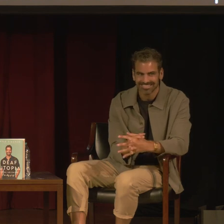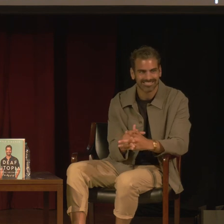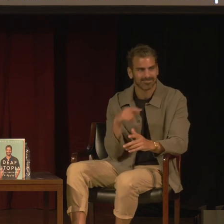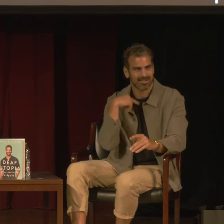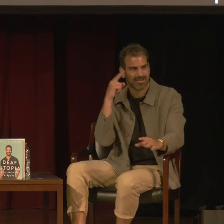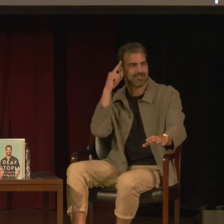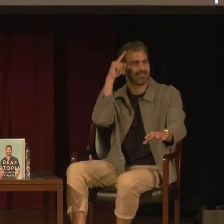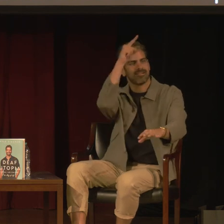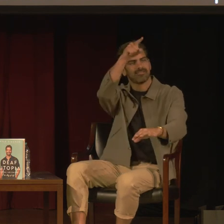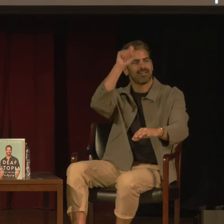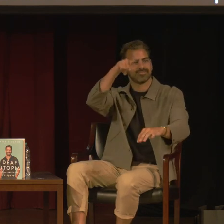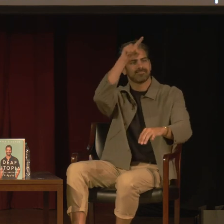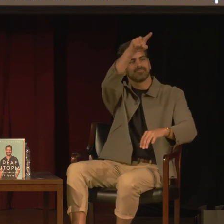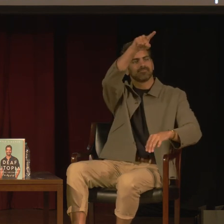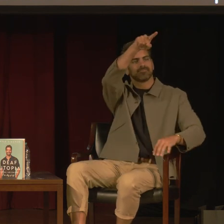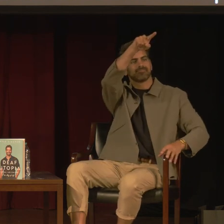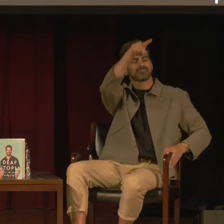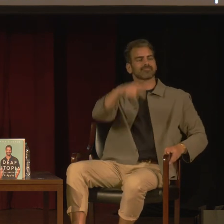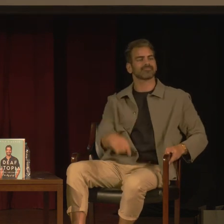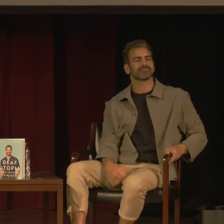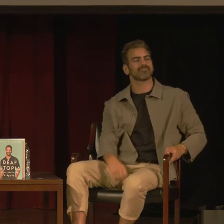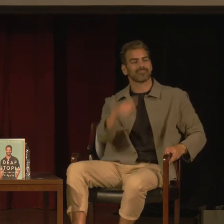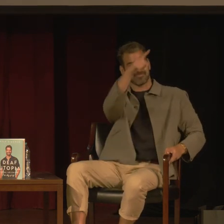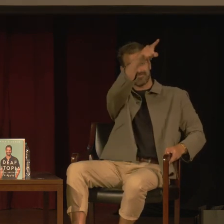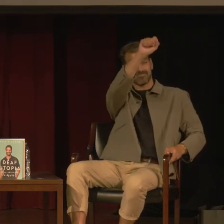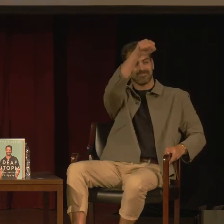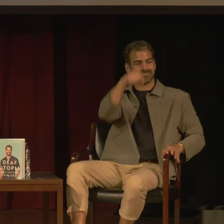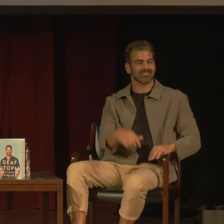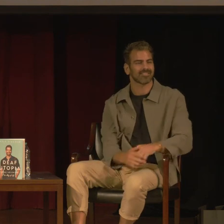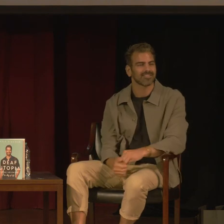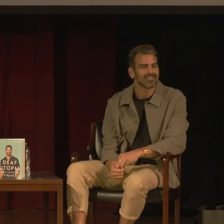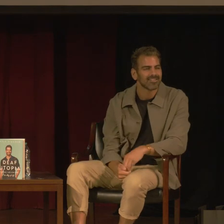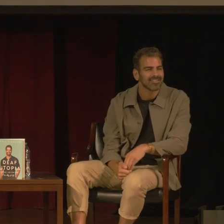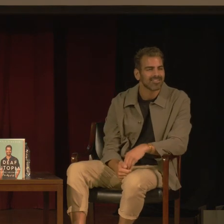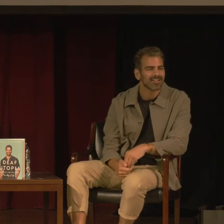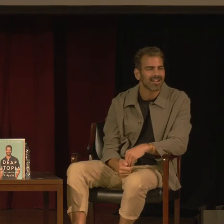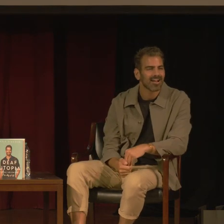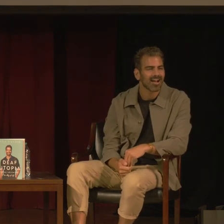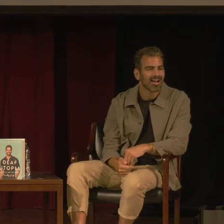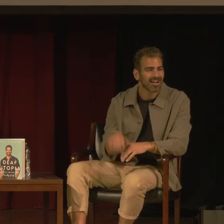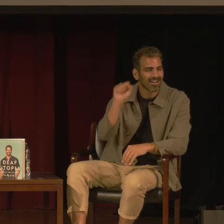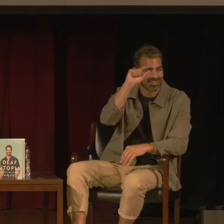Of course. I think that's all the time we have for questions. Unfortunately, yes.